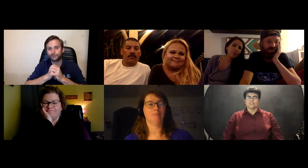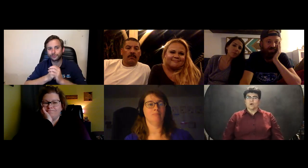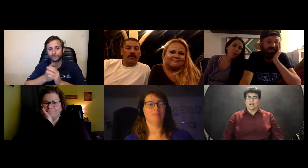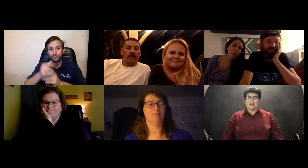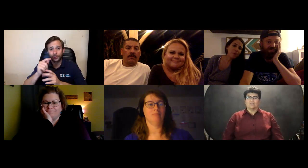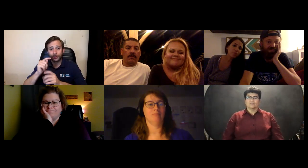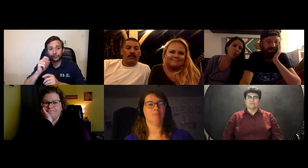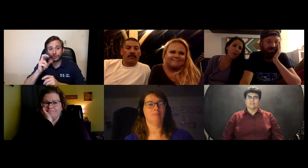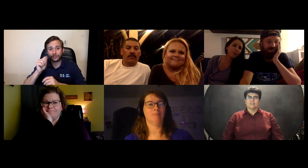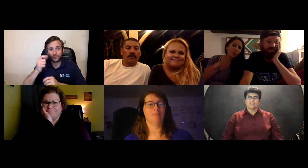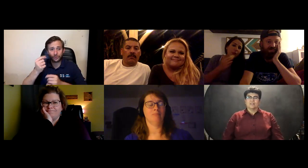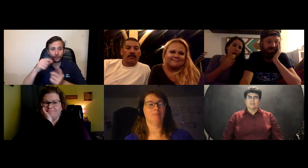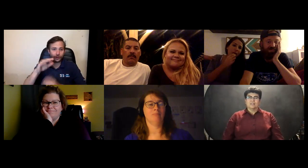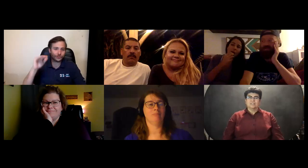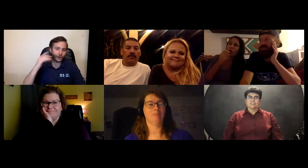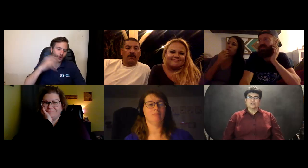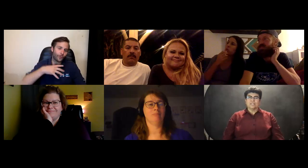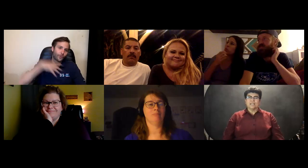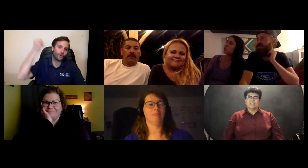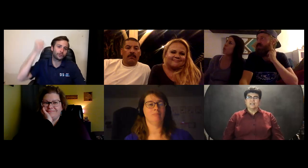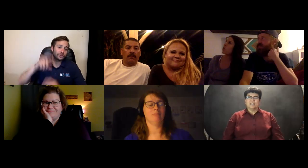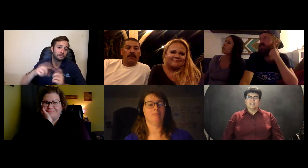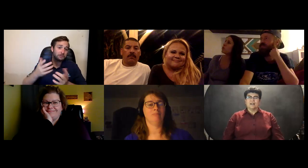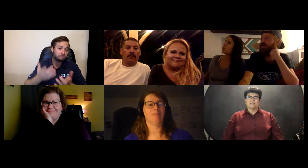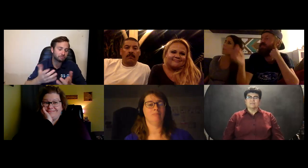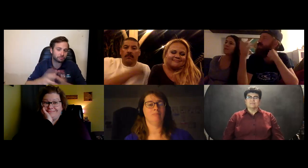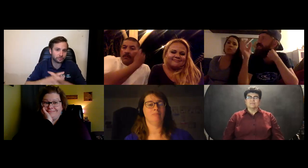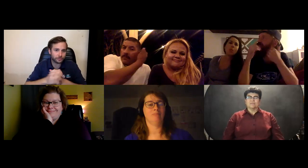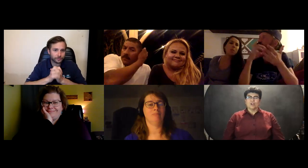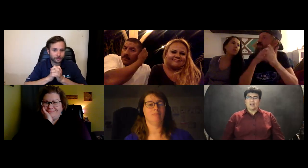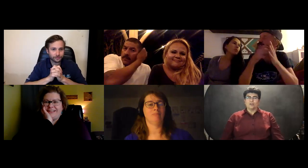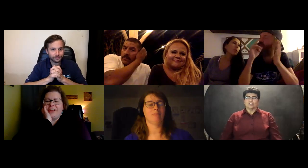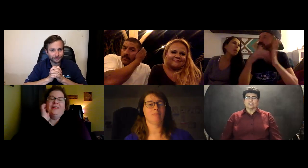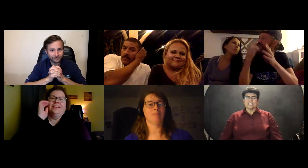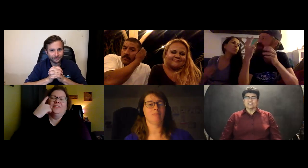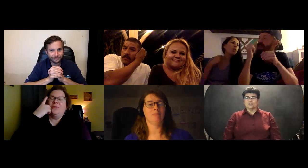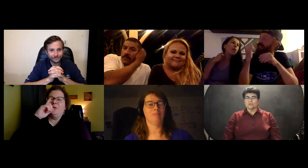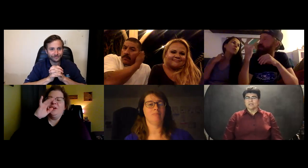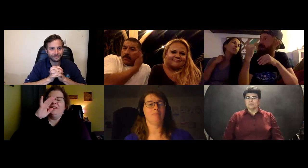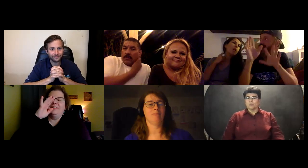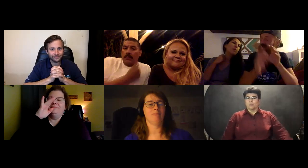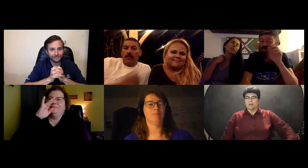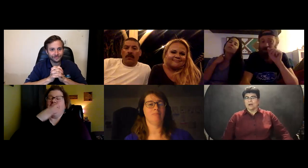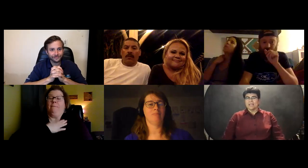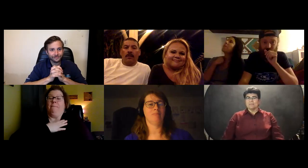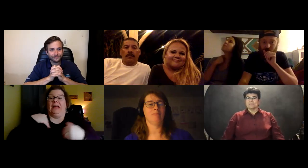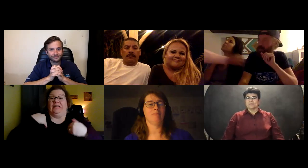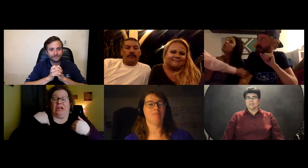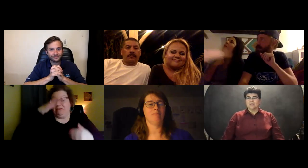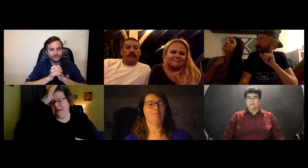wow teresa um yeah i know your son is older but